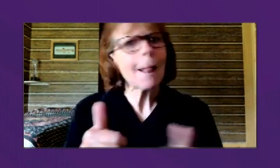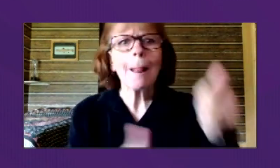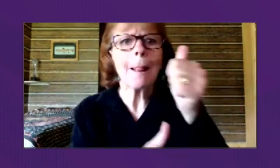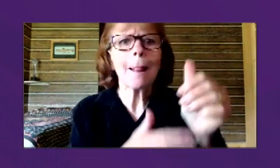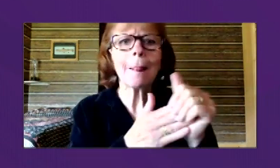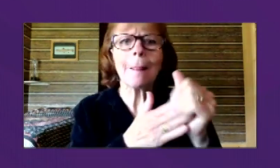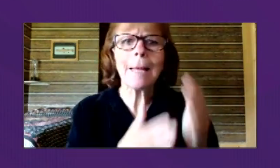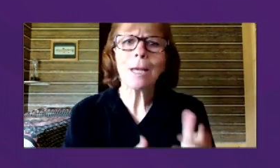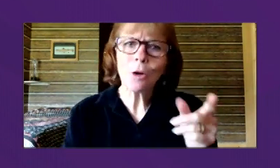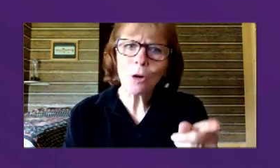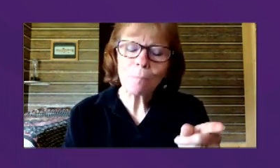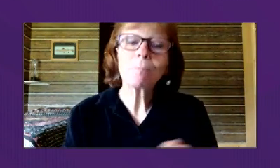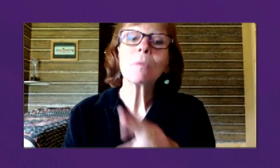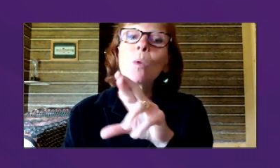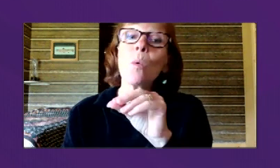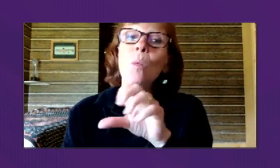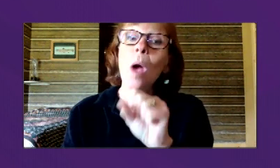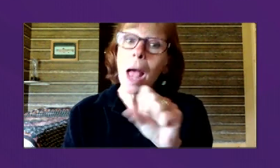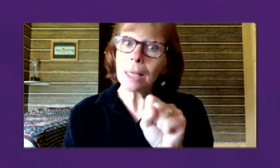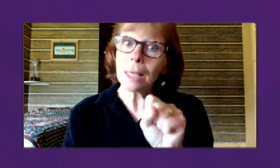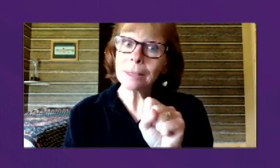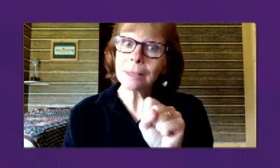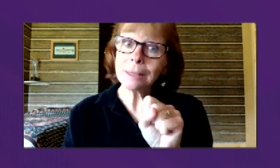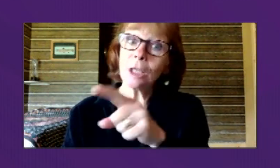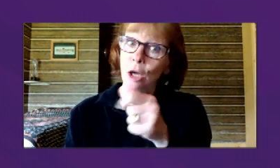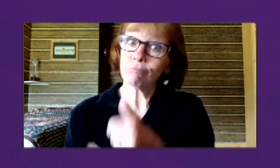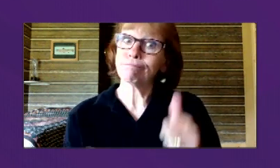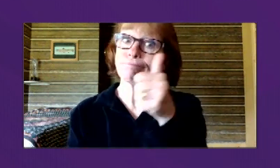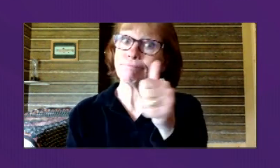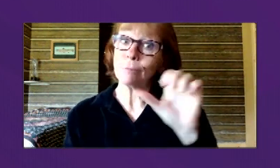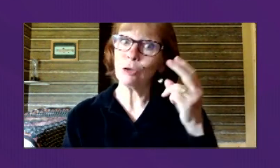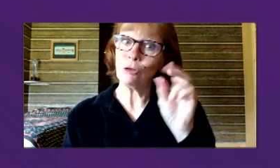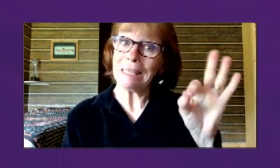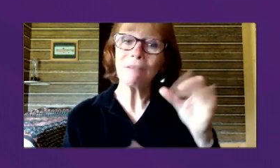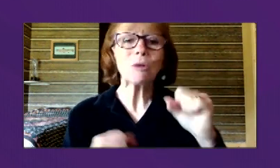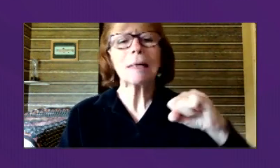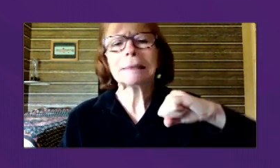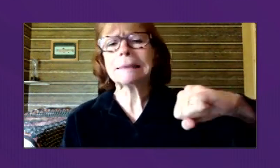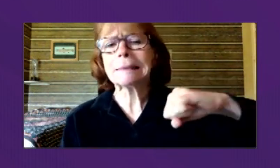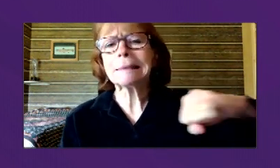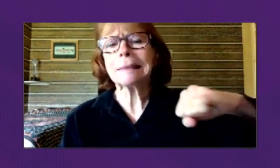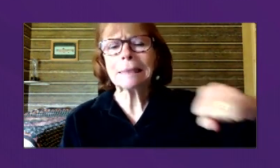John Ross, principal chief, tried to resist removal by using the courts to challenge the